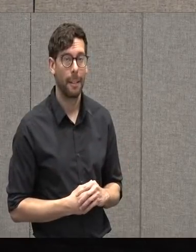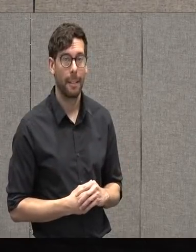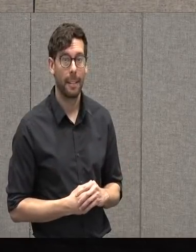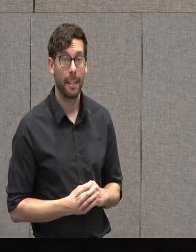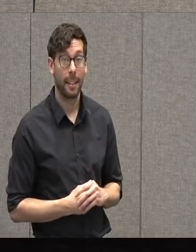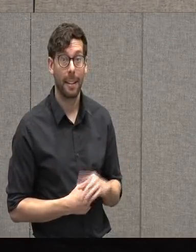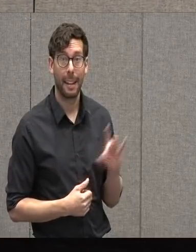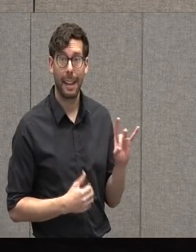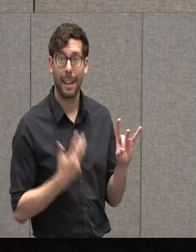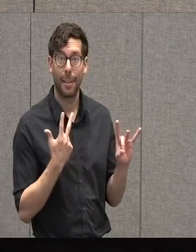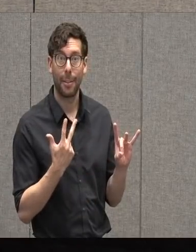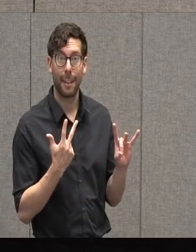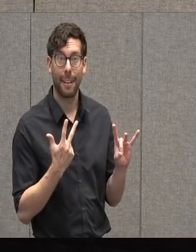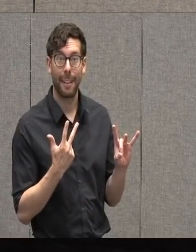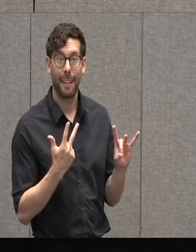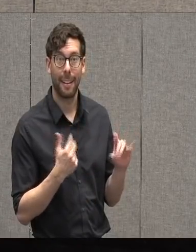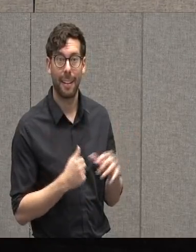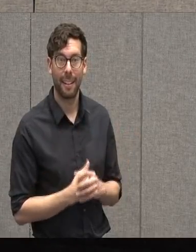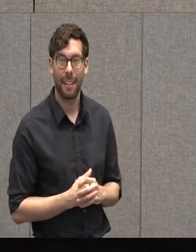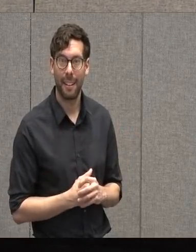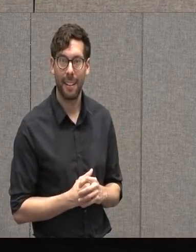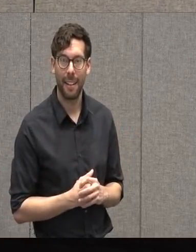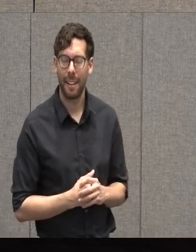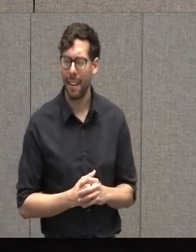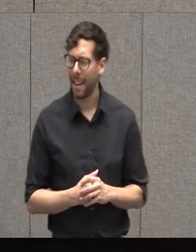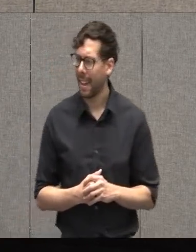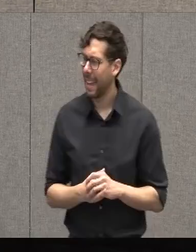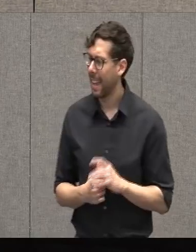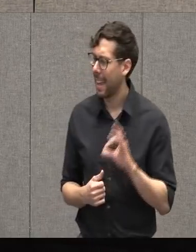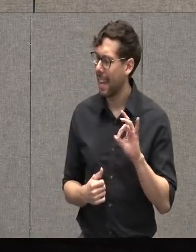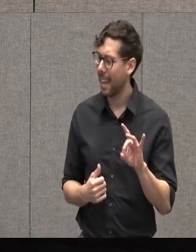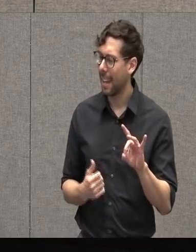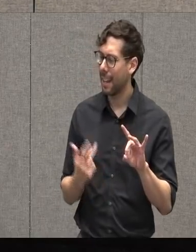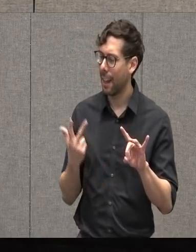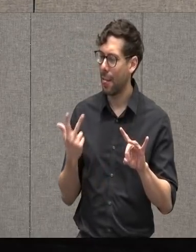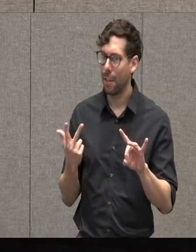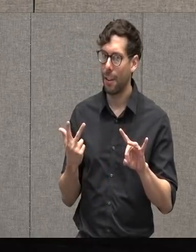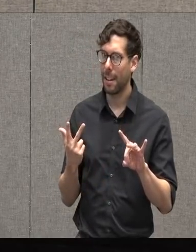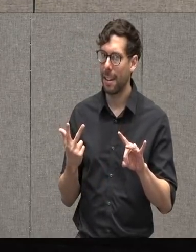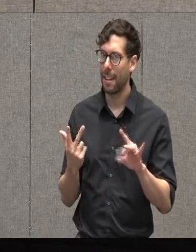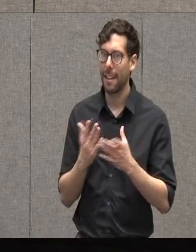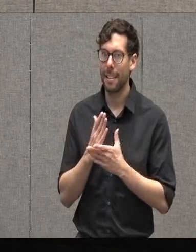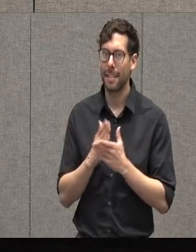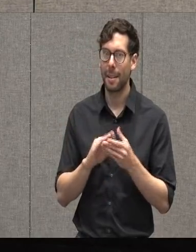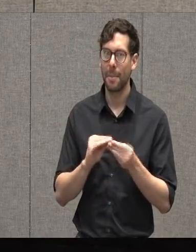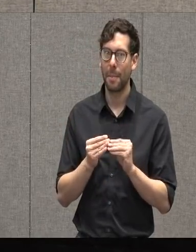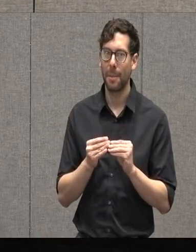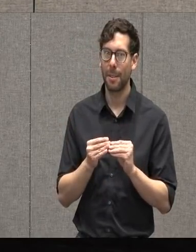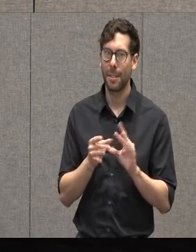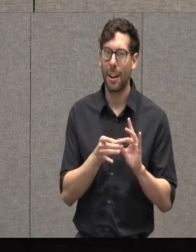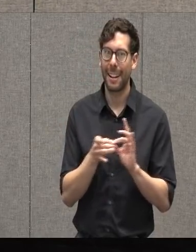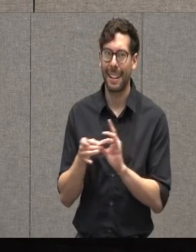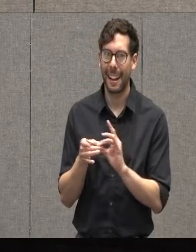Three. Eight, three, there are some numbers that are connected, but let me see what you're thinking.